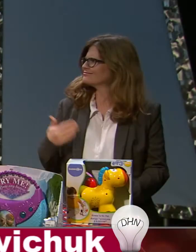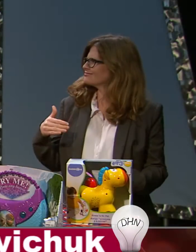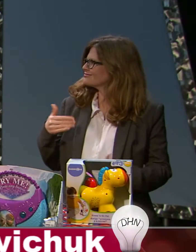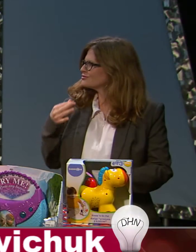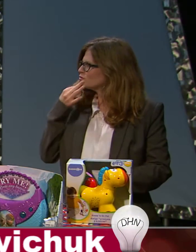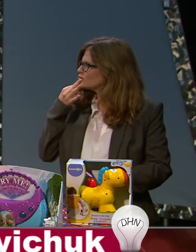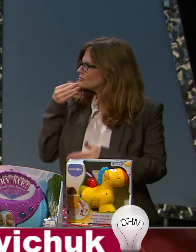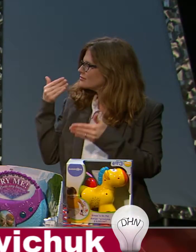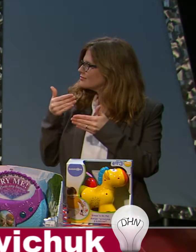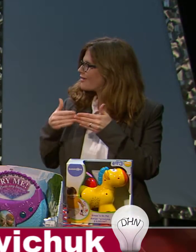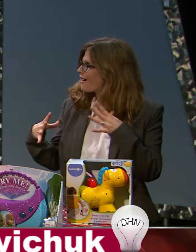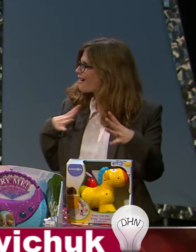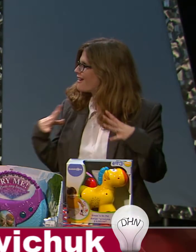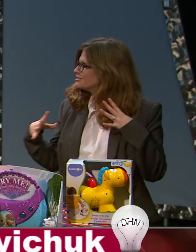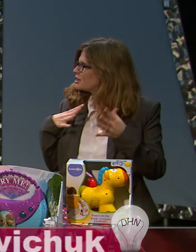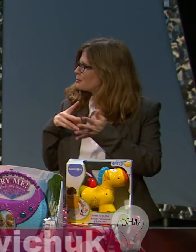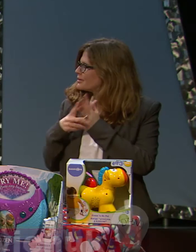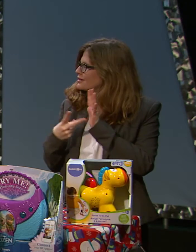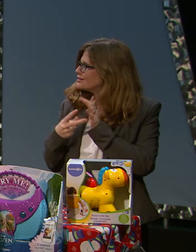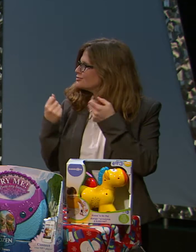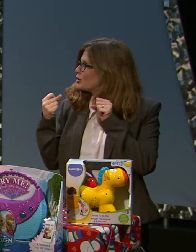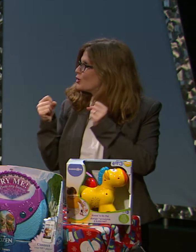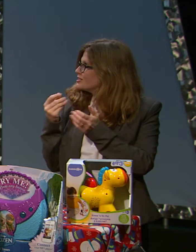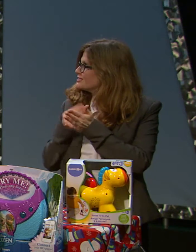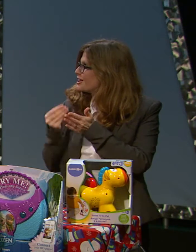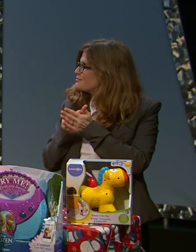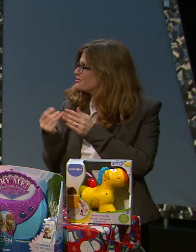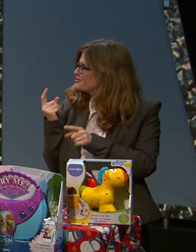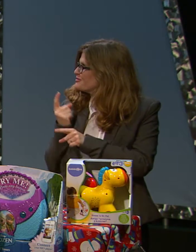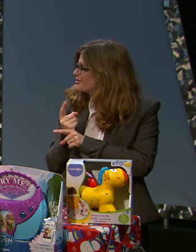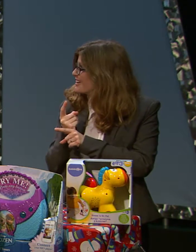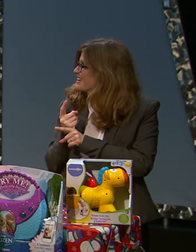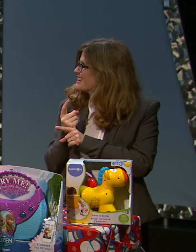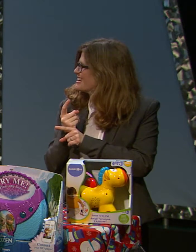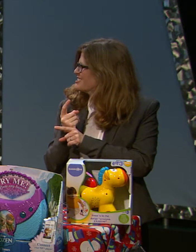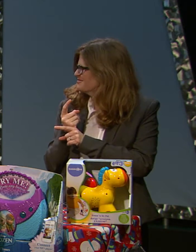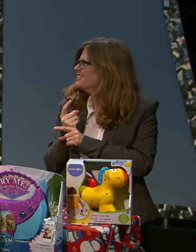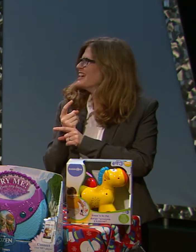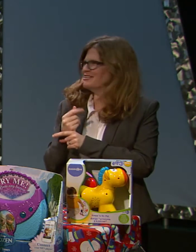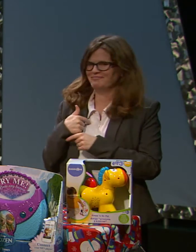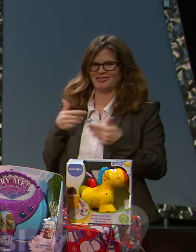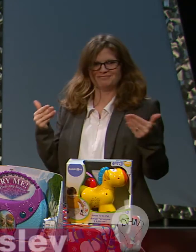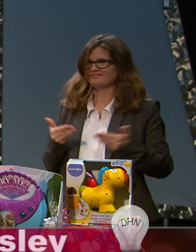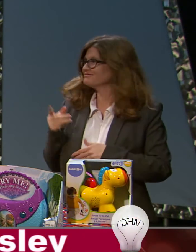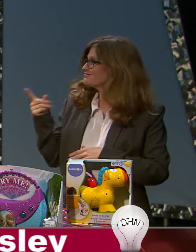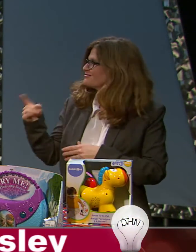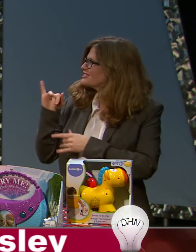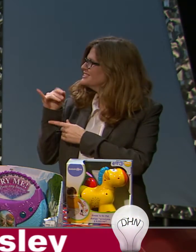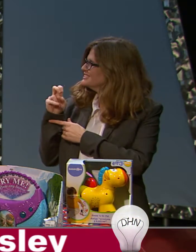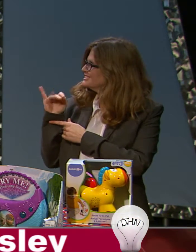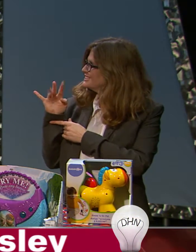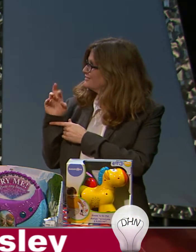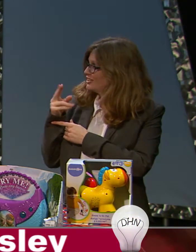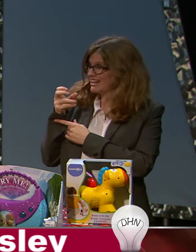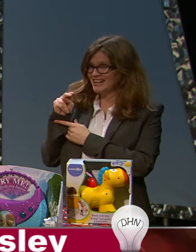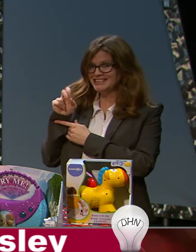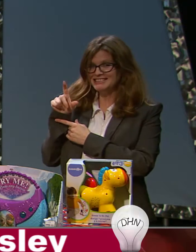So with the holidays getting closer I’m sure toys are flying off the shelves! They sure are! Well, today we have Jennifer Hensley in the studio from